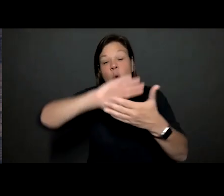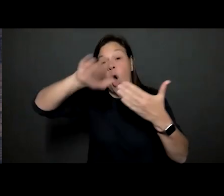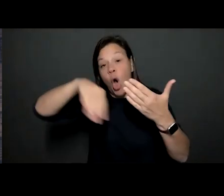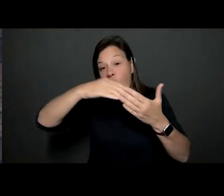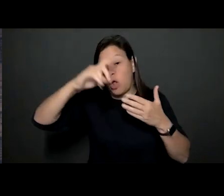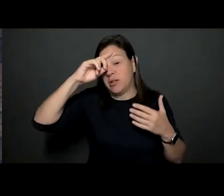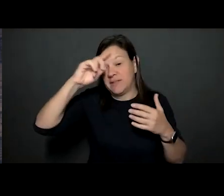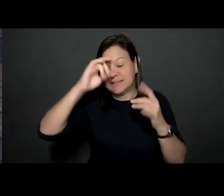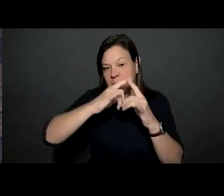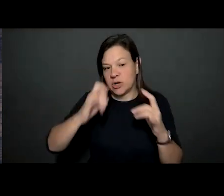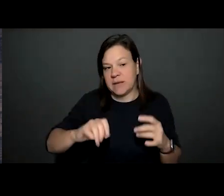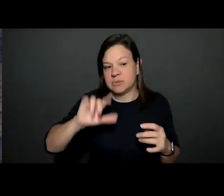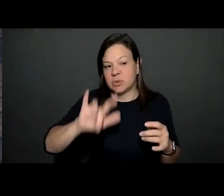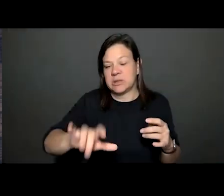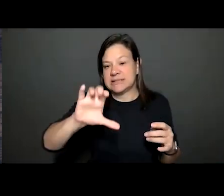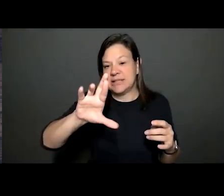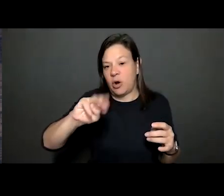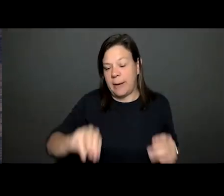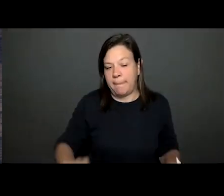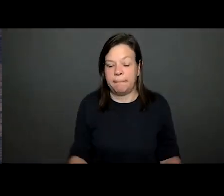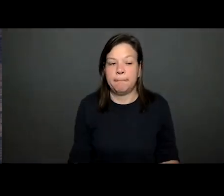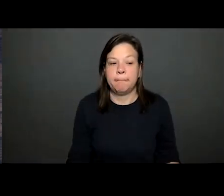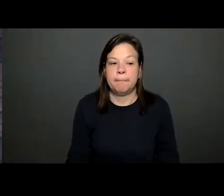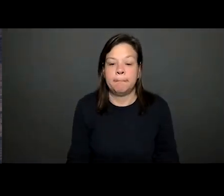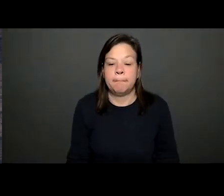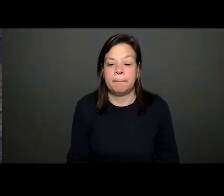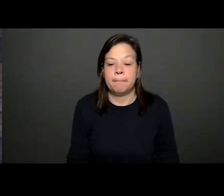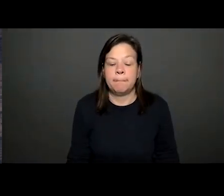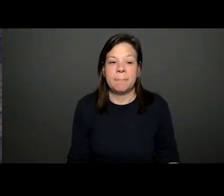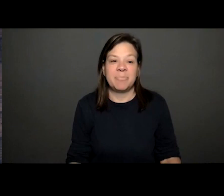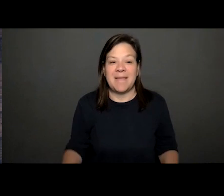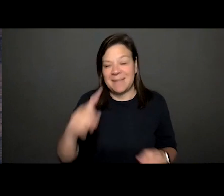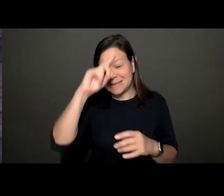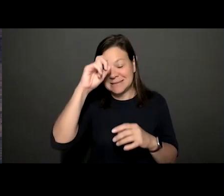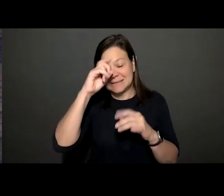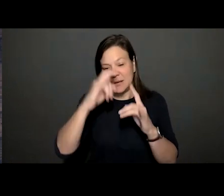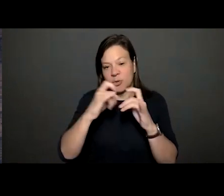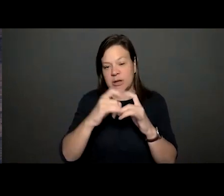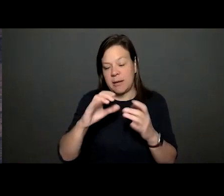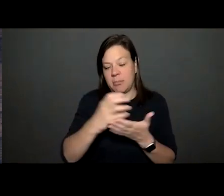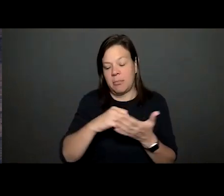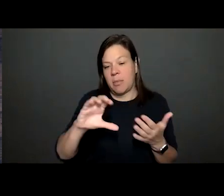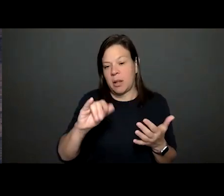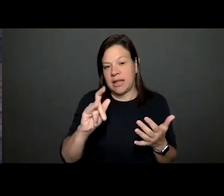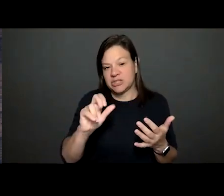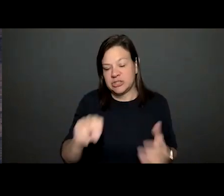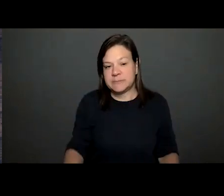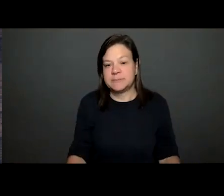AND THEN WE'RE GOING TO SUMMER CAMP COLLECTION, AND GET ALL THE CAMPS.